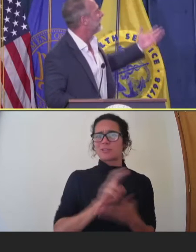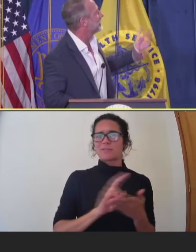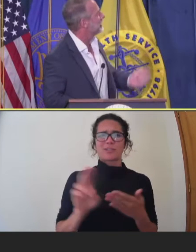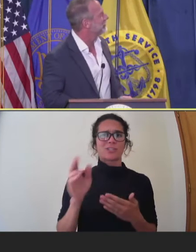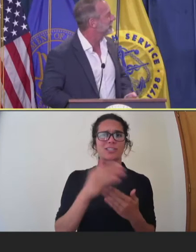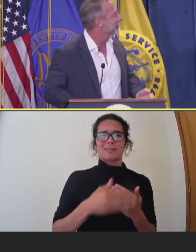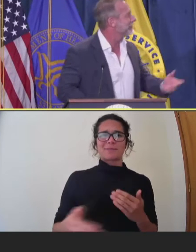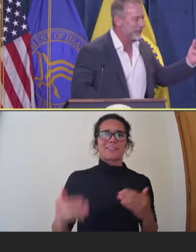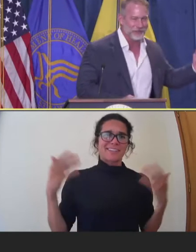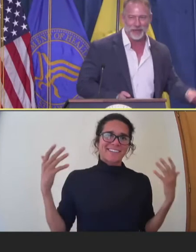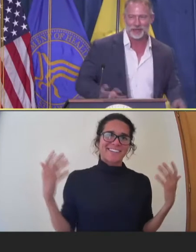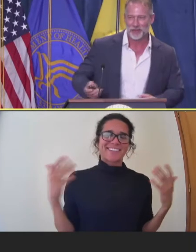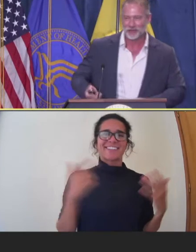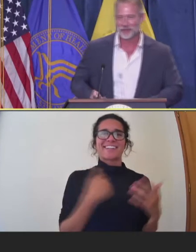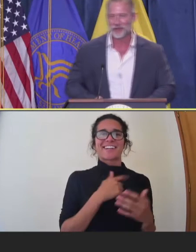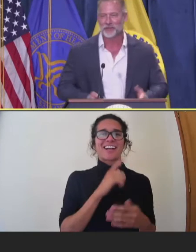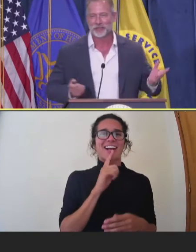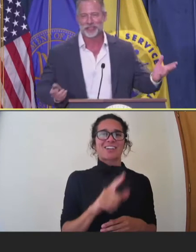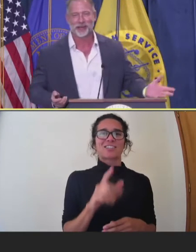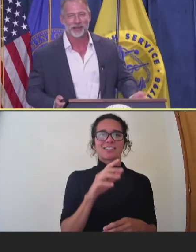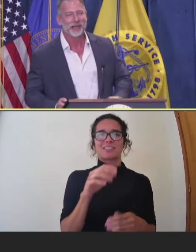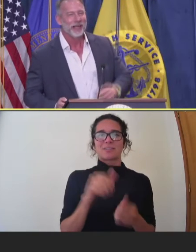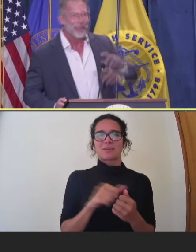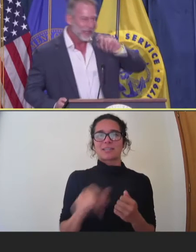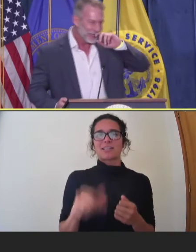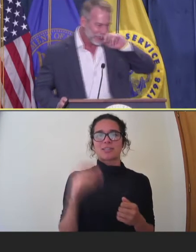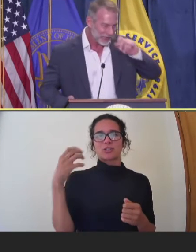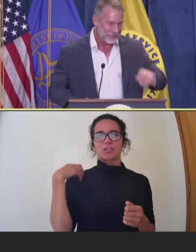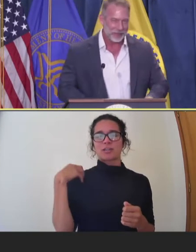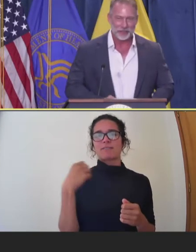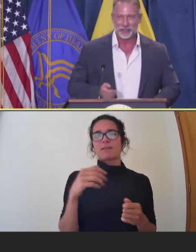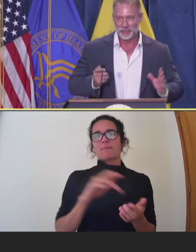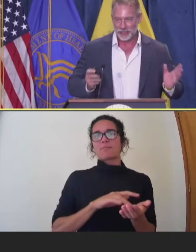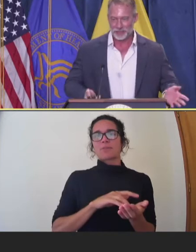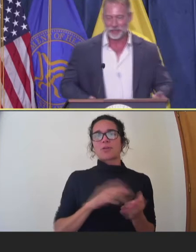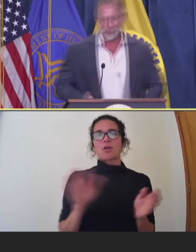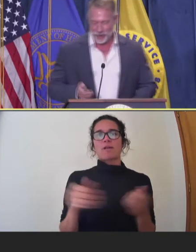actually with -- I'm the chief medical officer at Mercy Care in Atlanta. Been there since September.